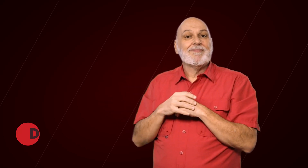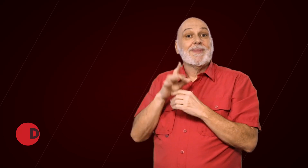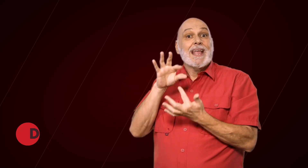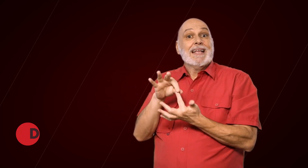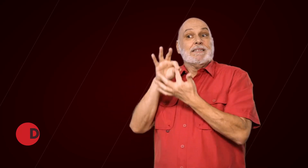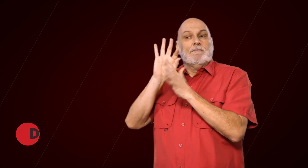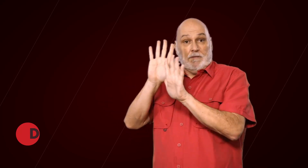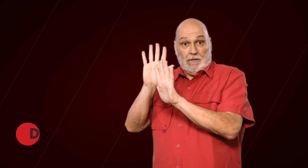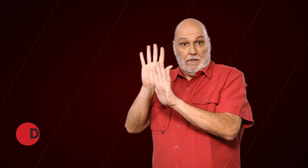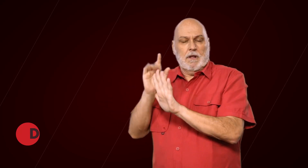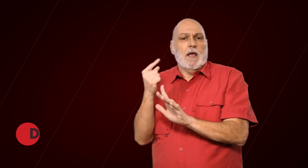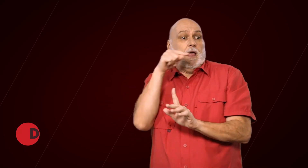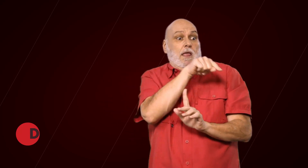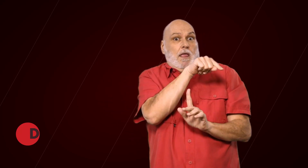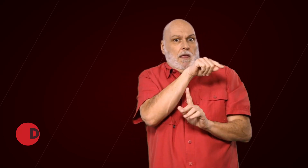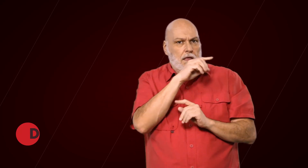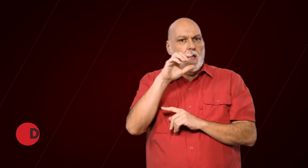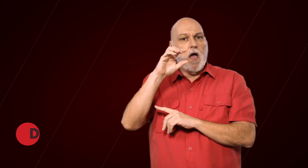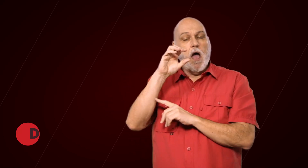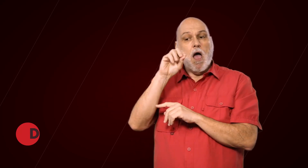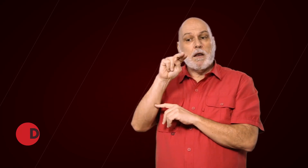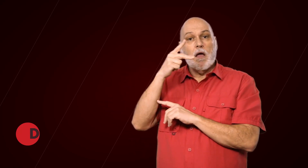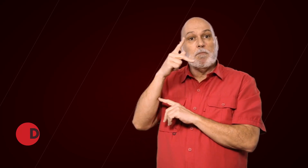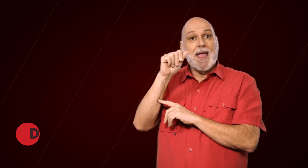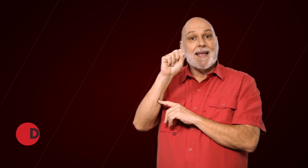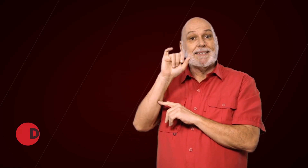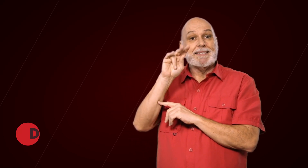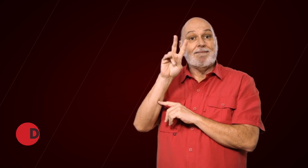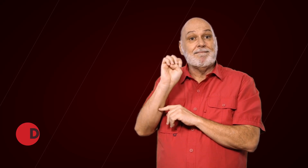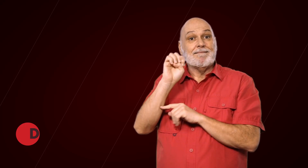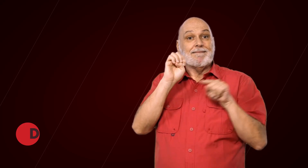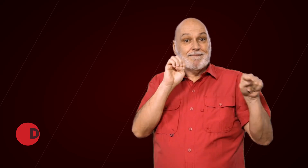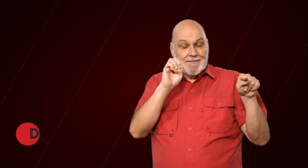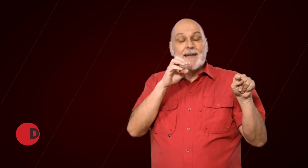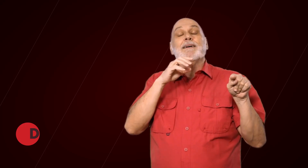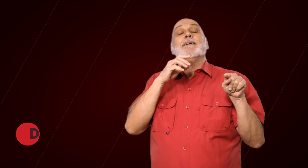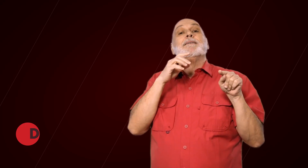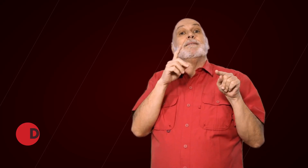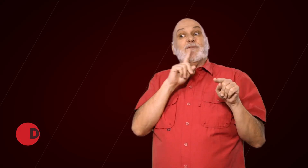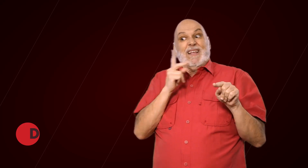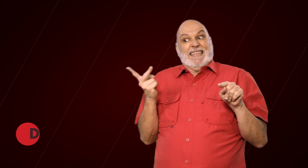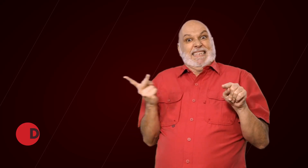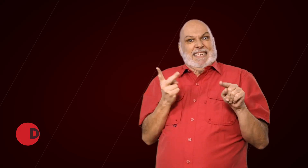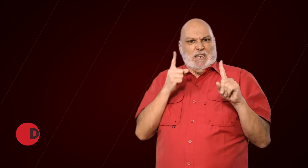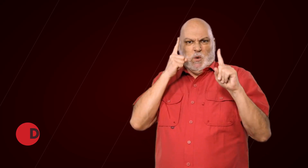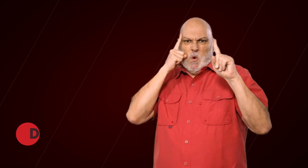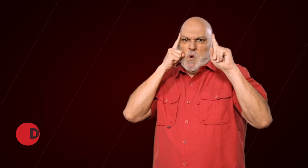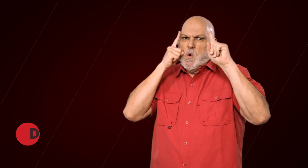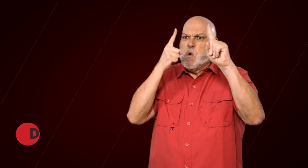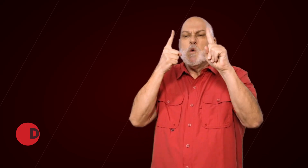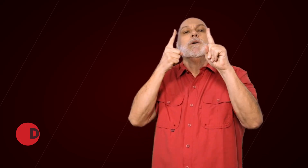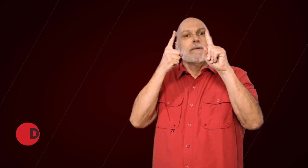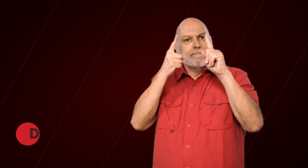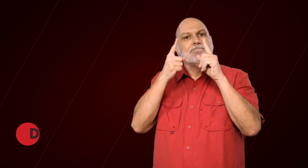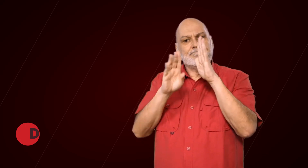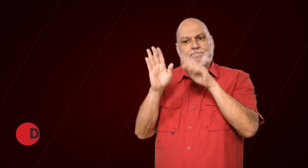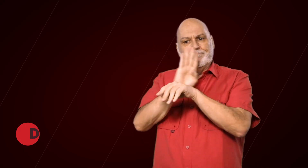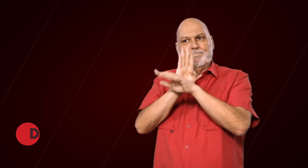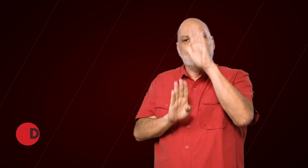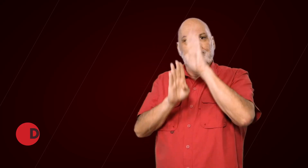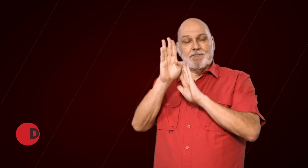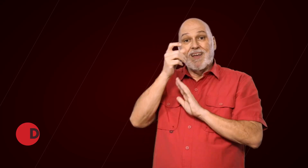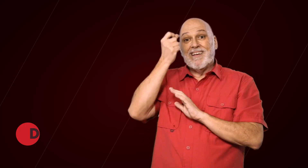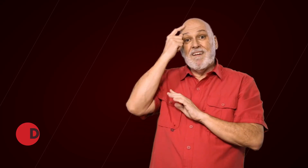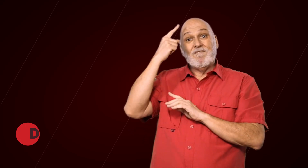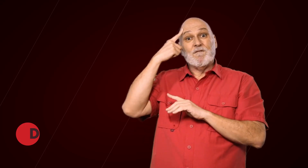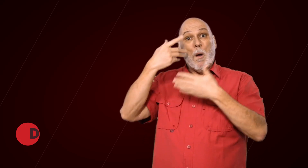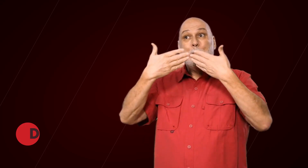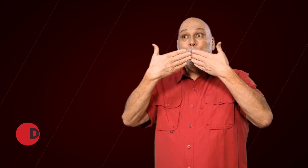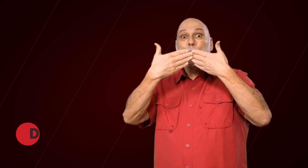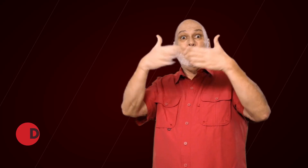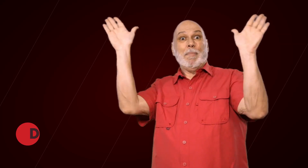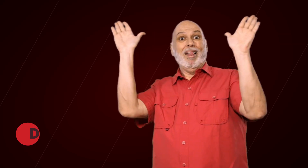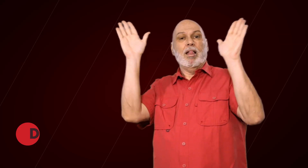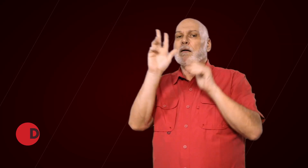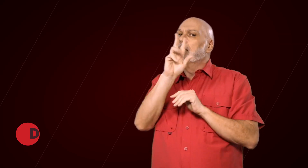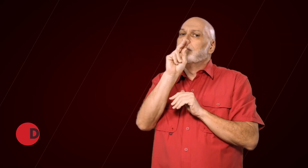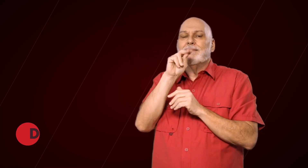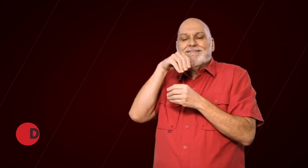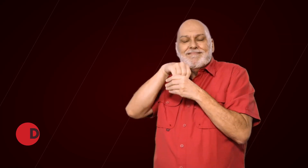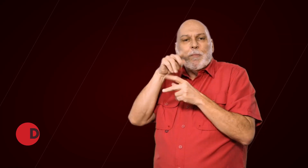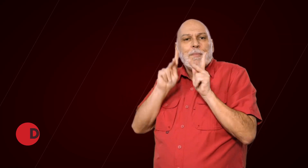Except OnPassive and GoFounders are not public corporations.